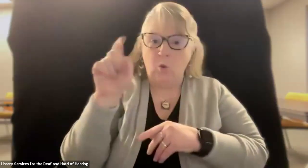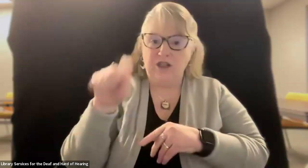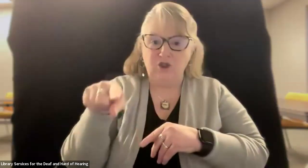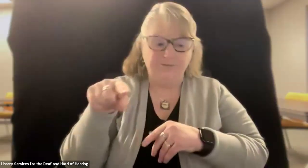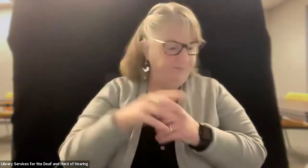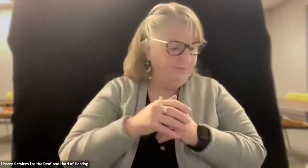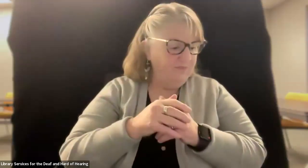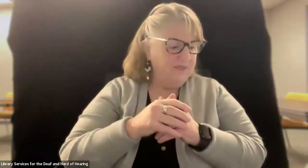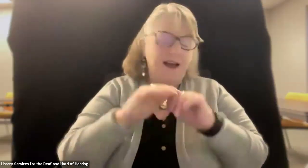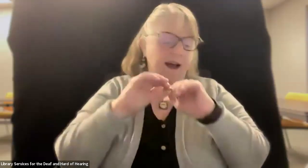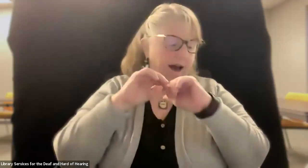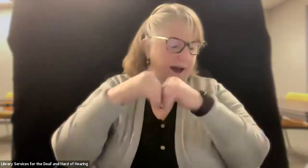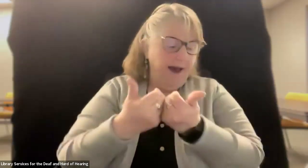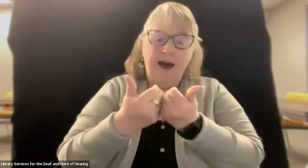Jenny's up now, with the next question.